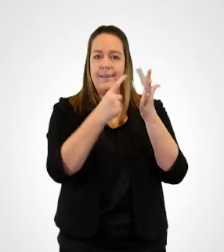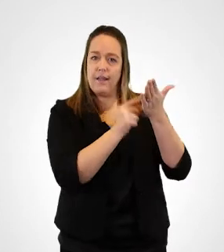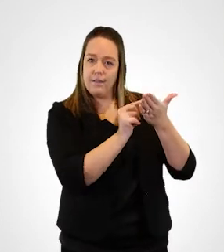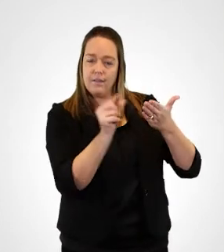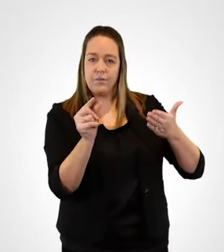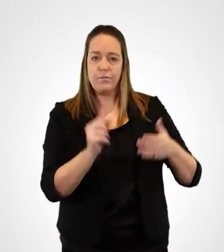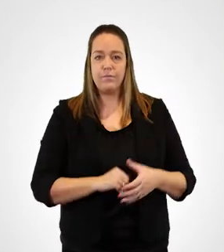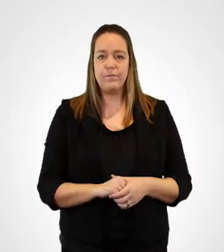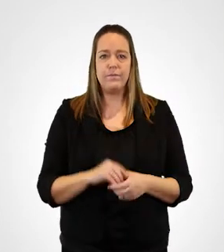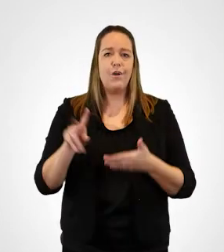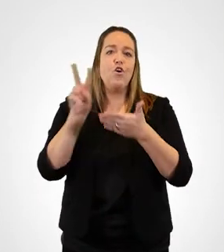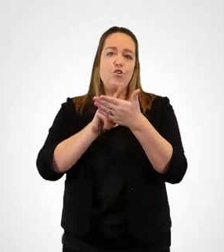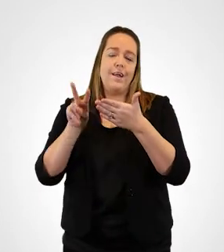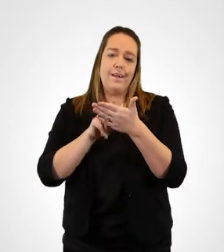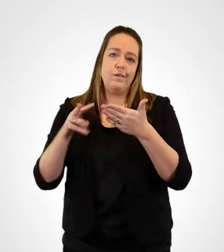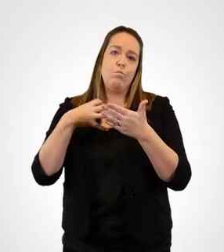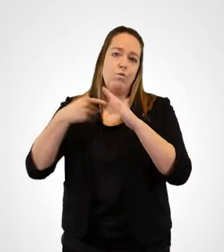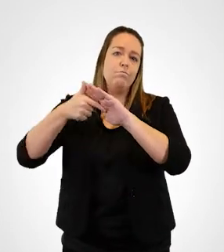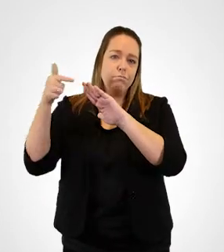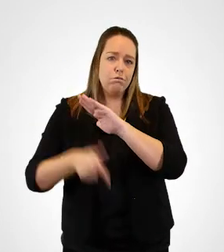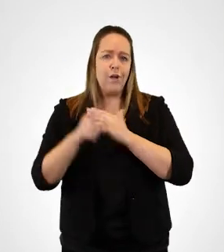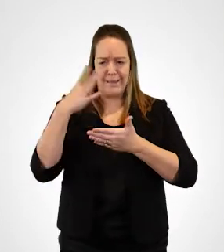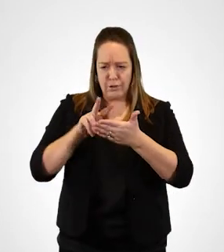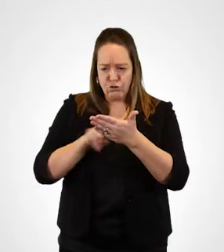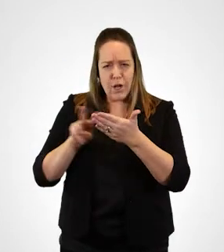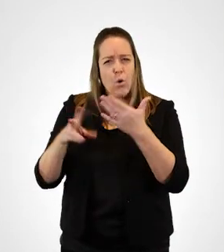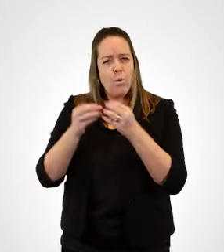But reading of course is far more than that, it's also about understanding what you've read